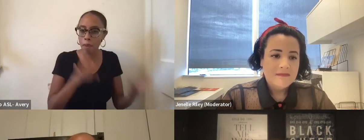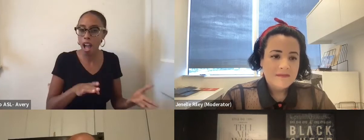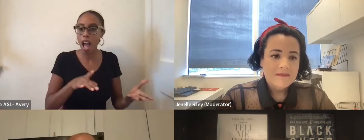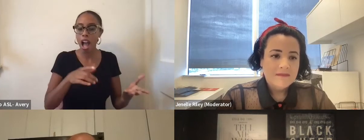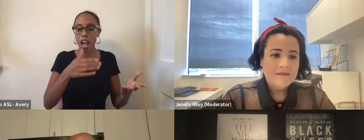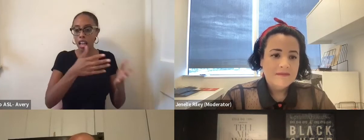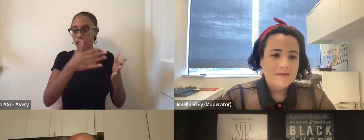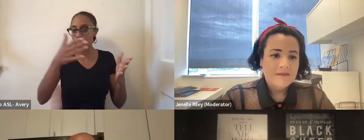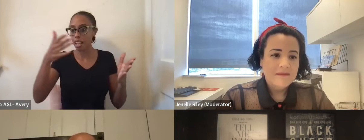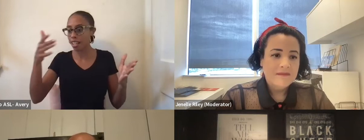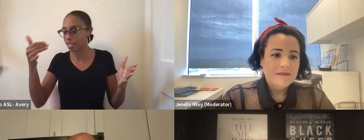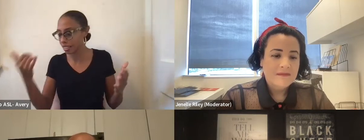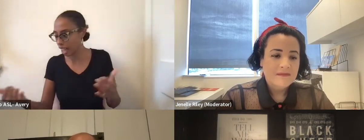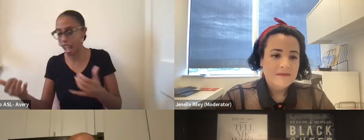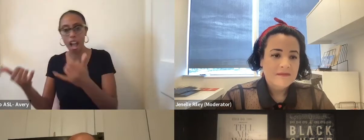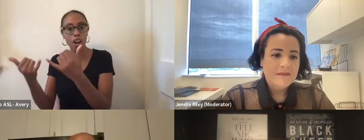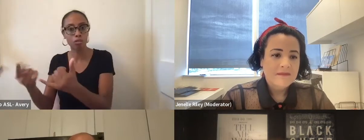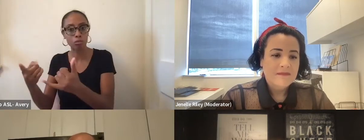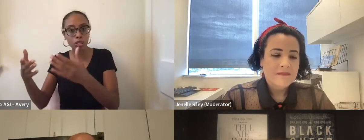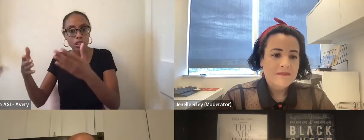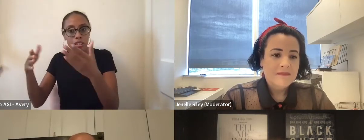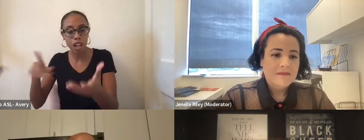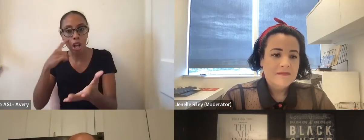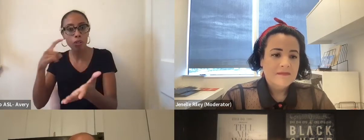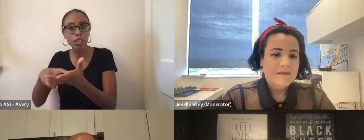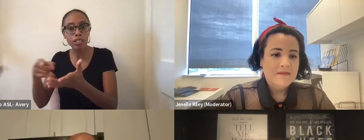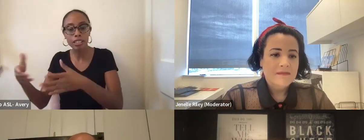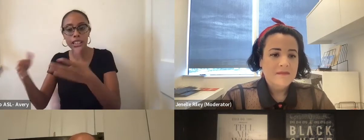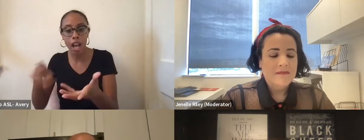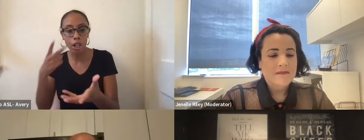And these men, these real people in real-time kind of react to this.